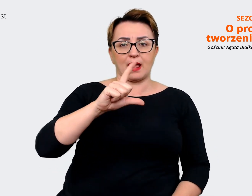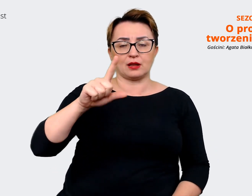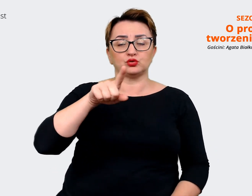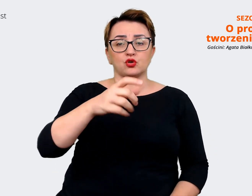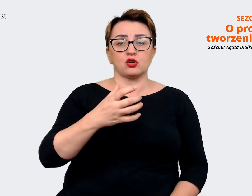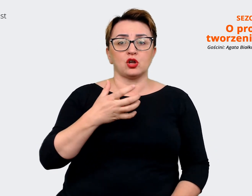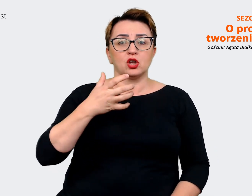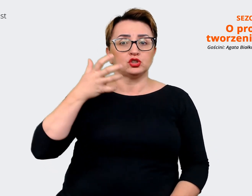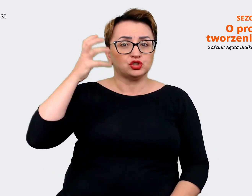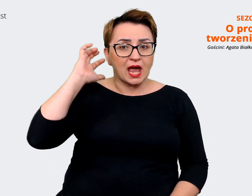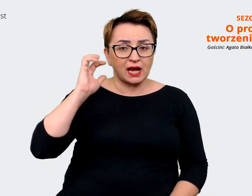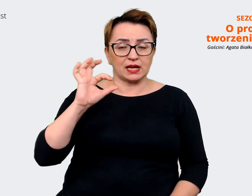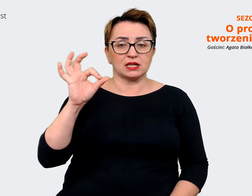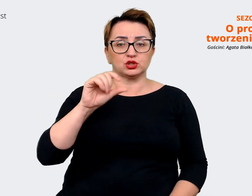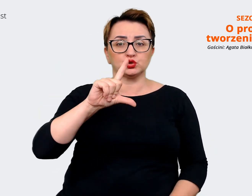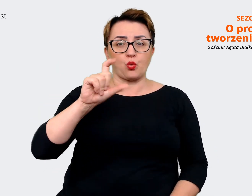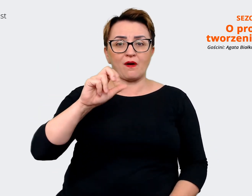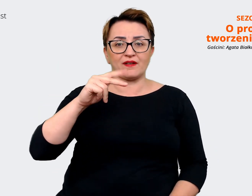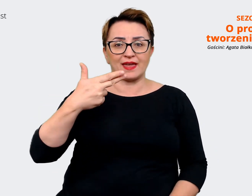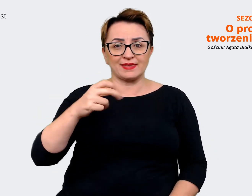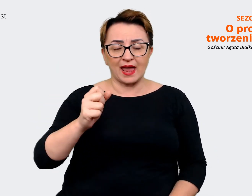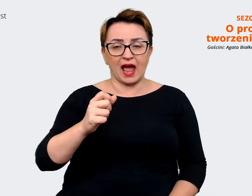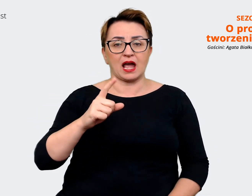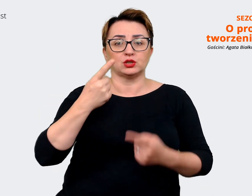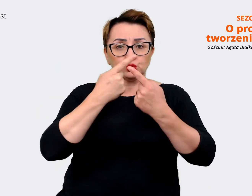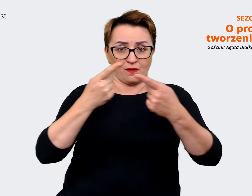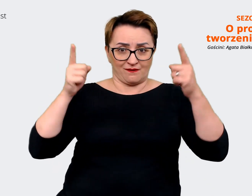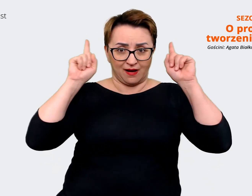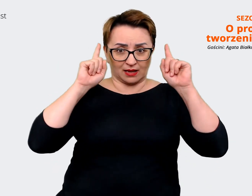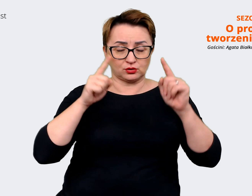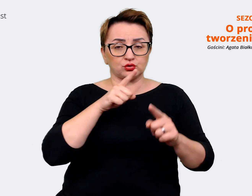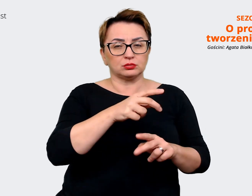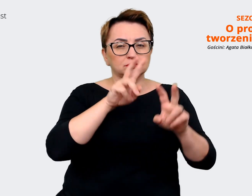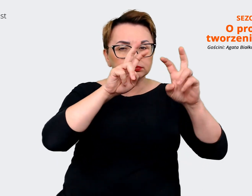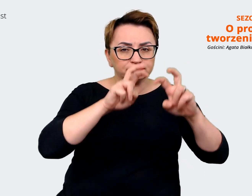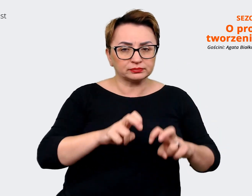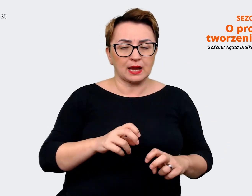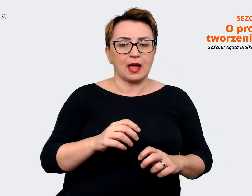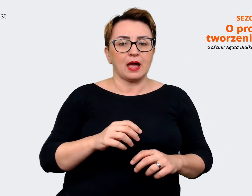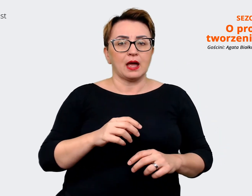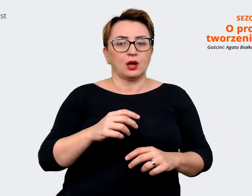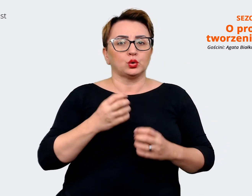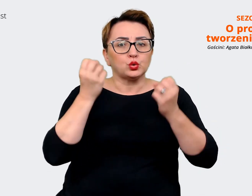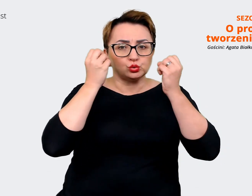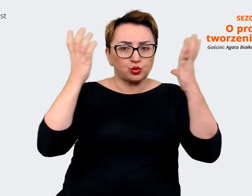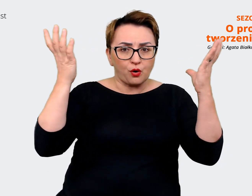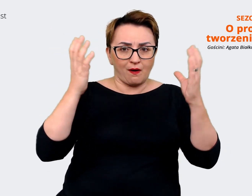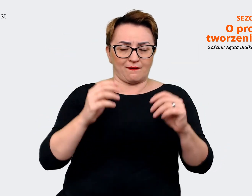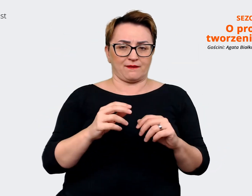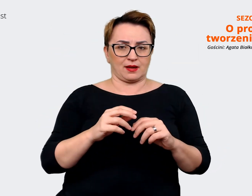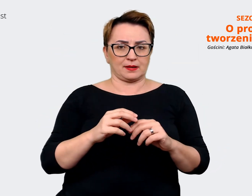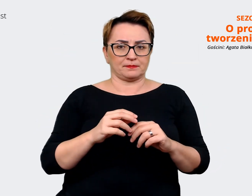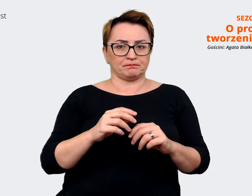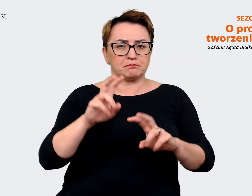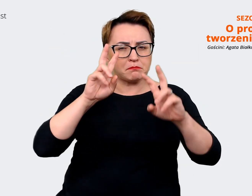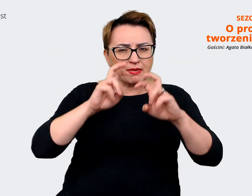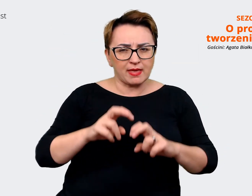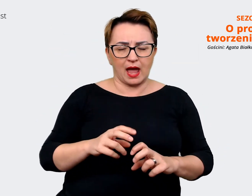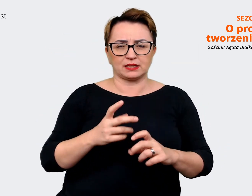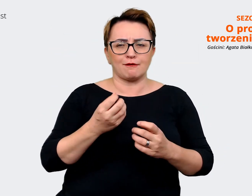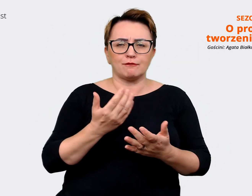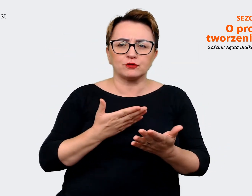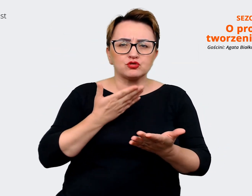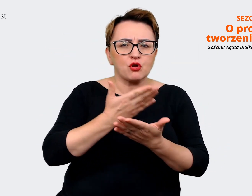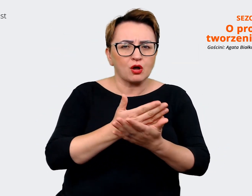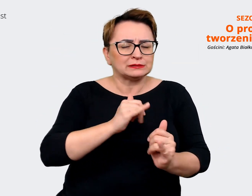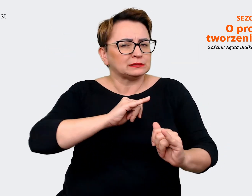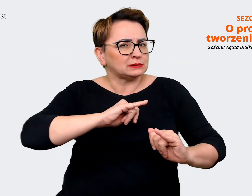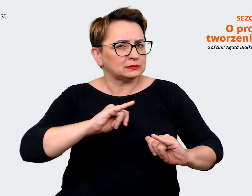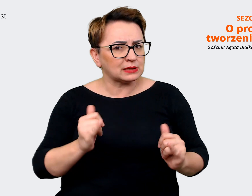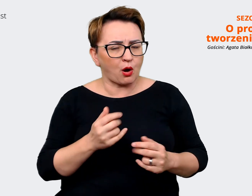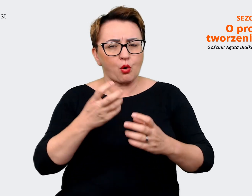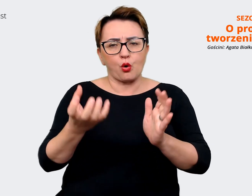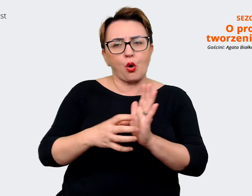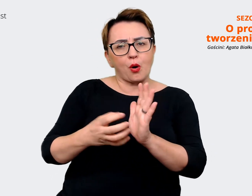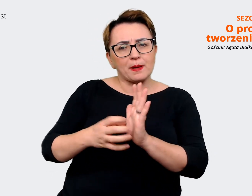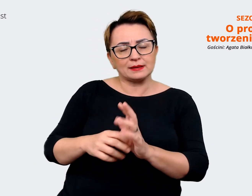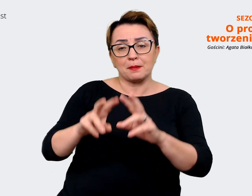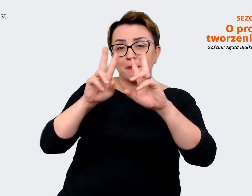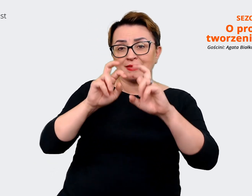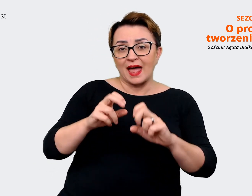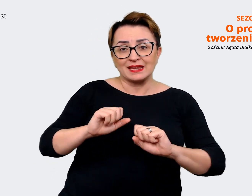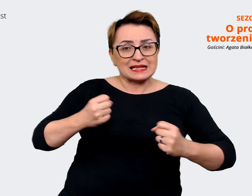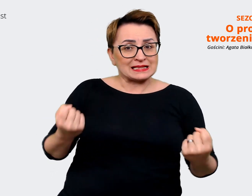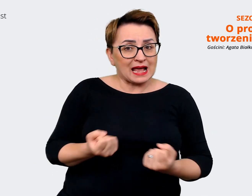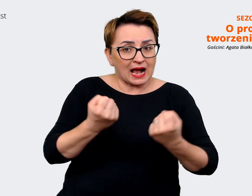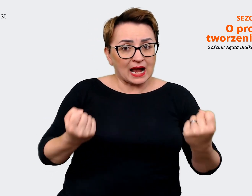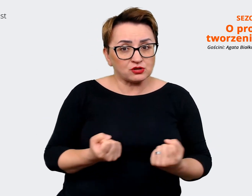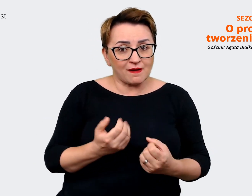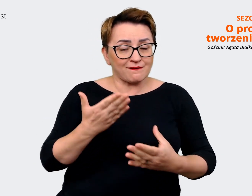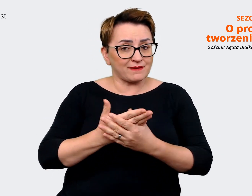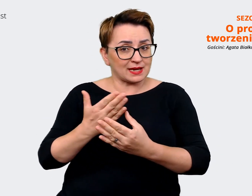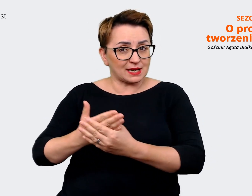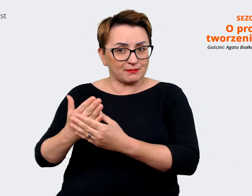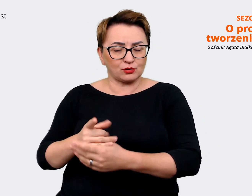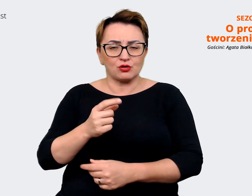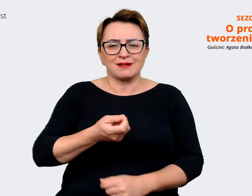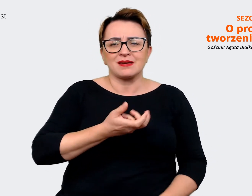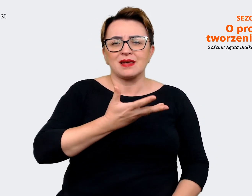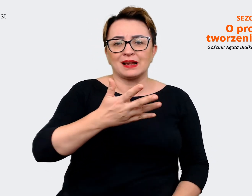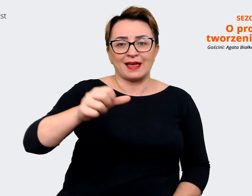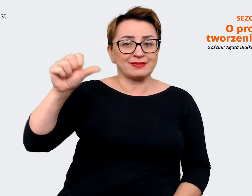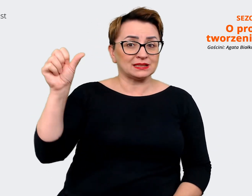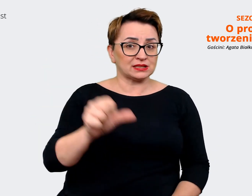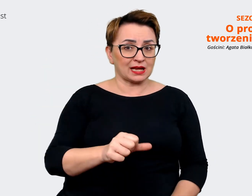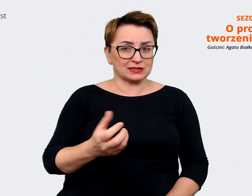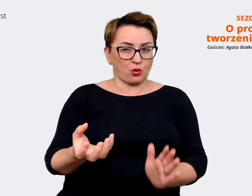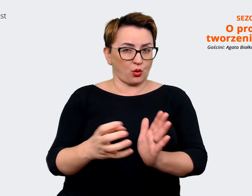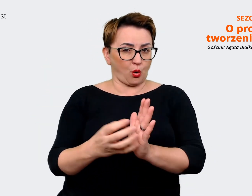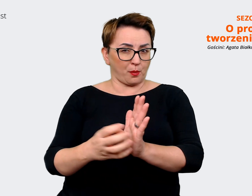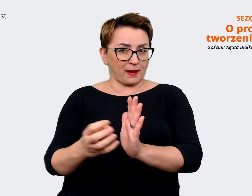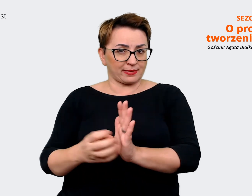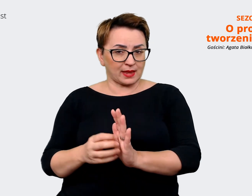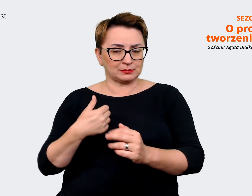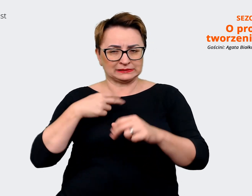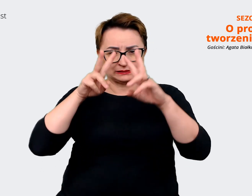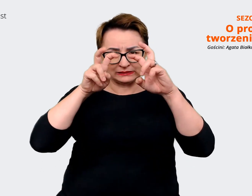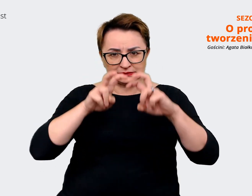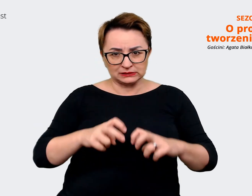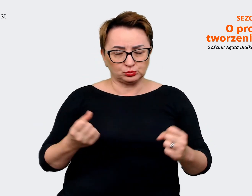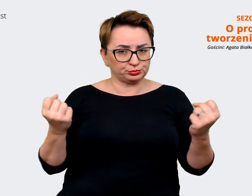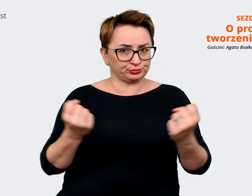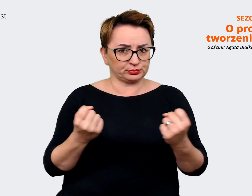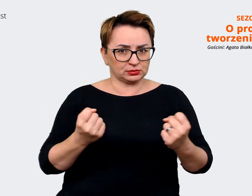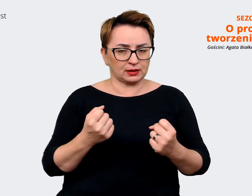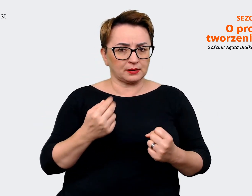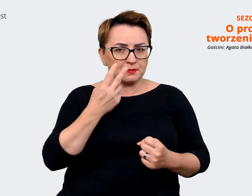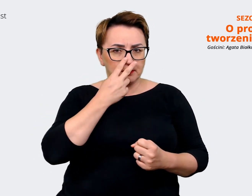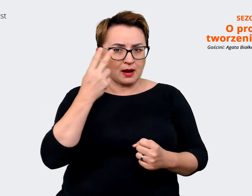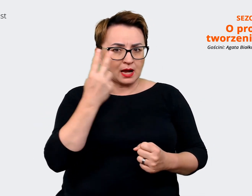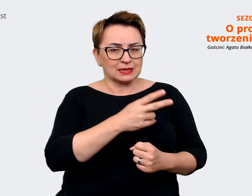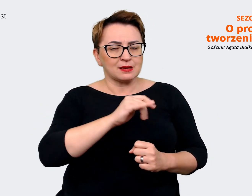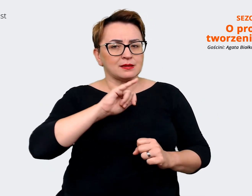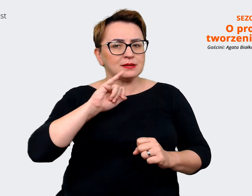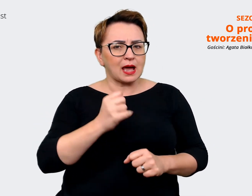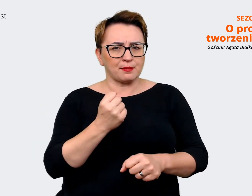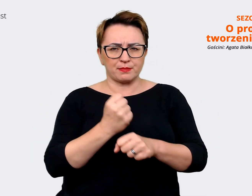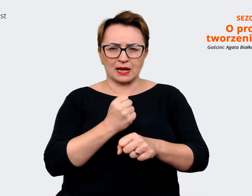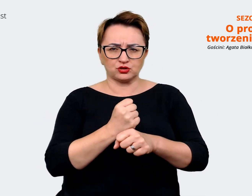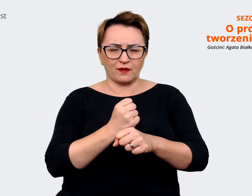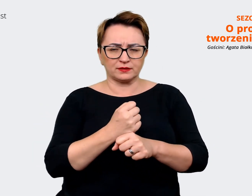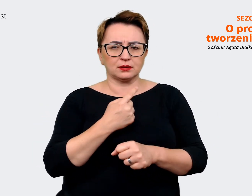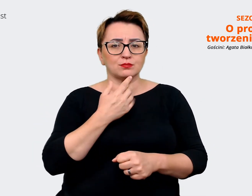We took into account the analysis of the cultural study that was conducted. Conclusions and comments from the engagement survey conducted in our companies were also considered. We analyzed several thousand comments from employees regarding their opinions about the employer.